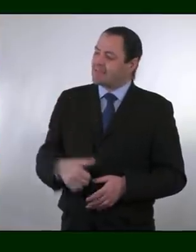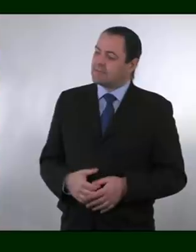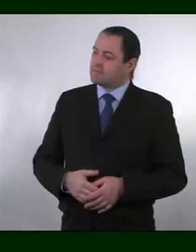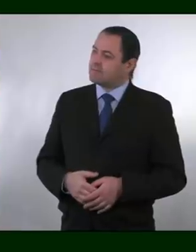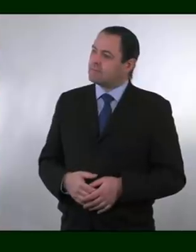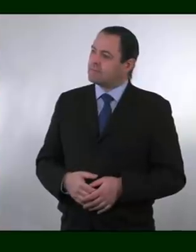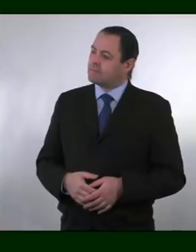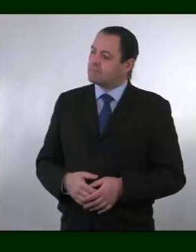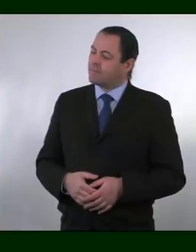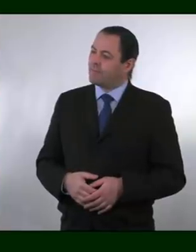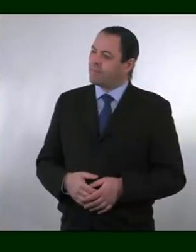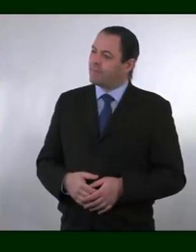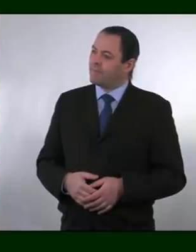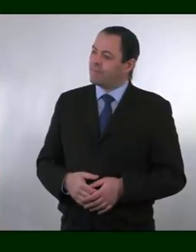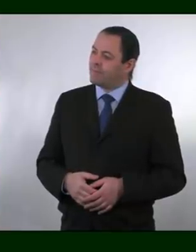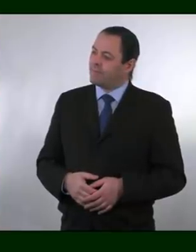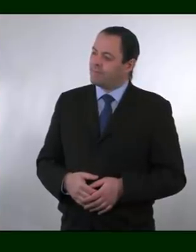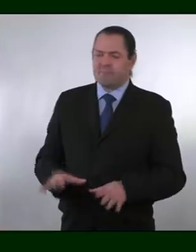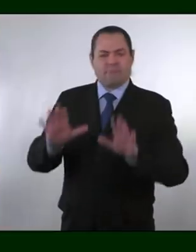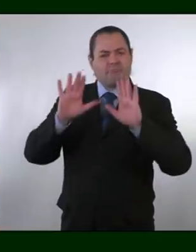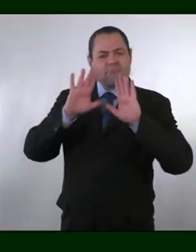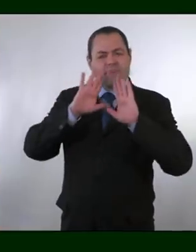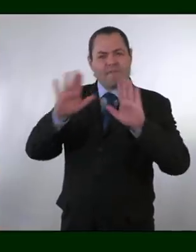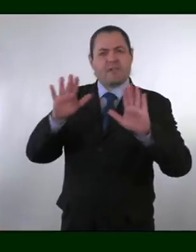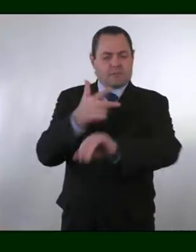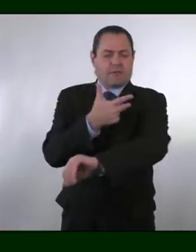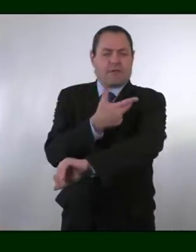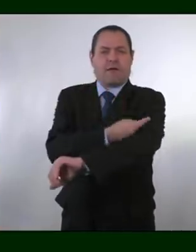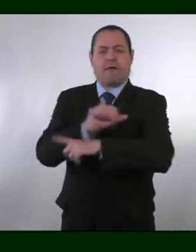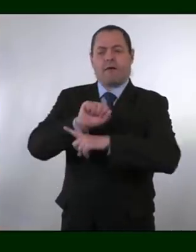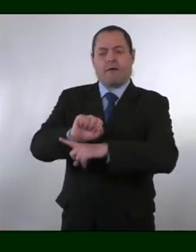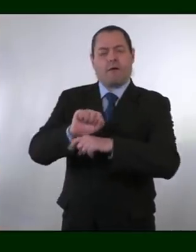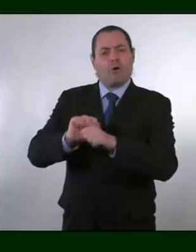It is fantastic that we will very soon have the covid vaccine, but extremely concerning that in